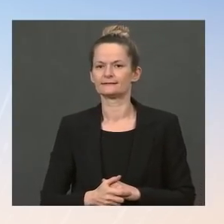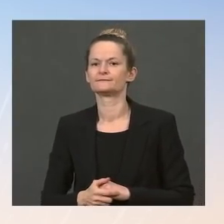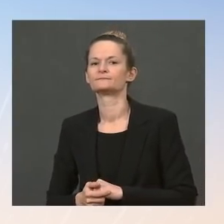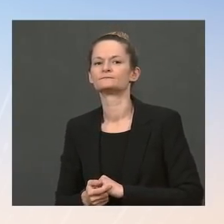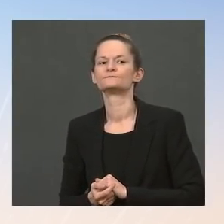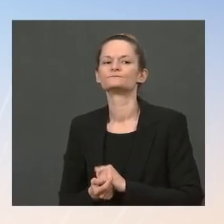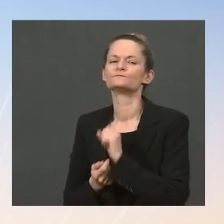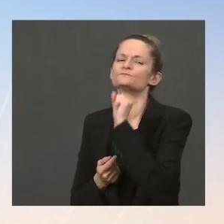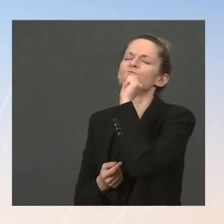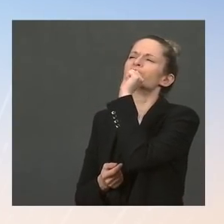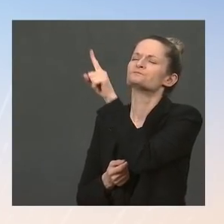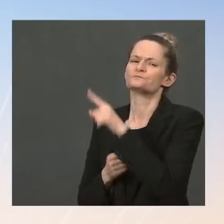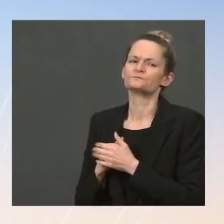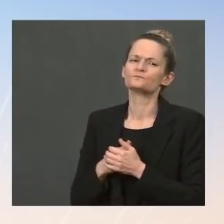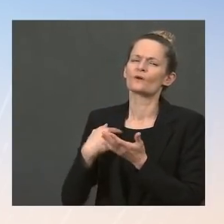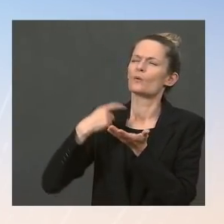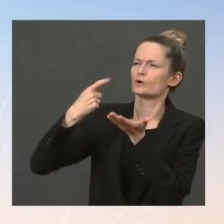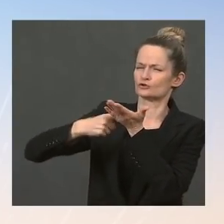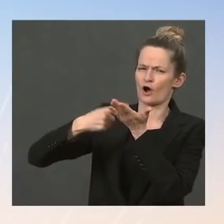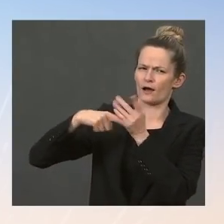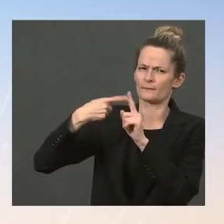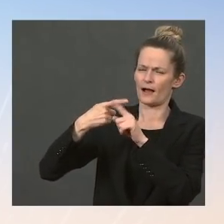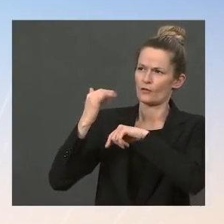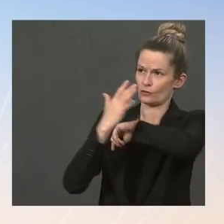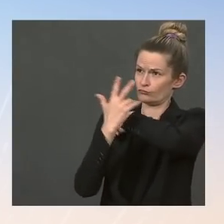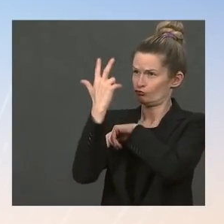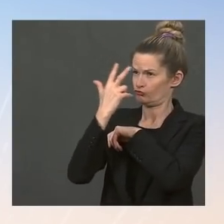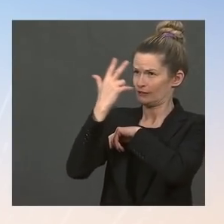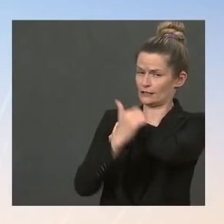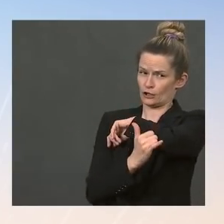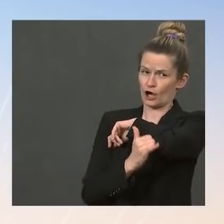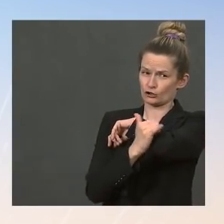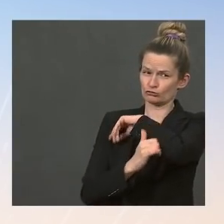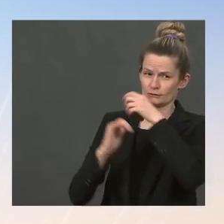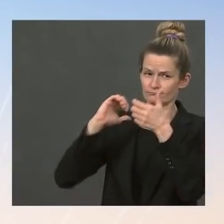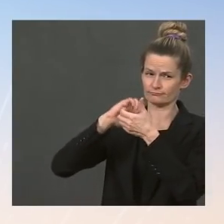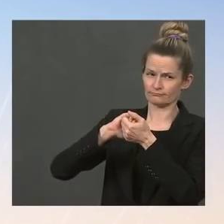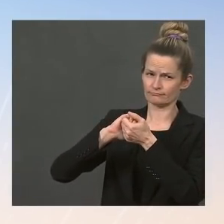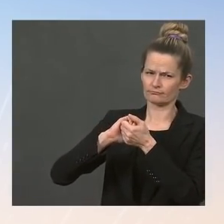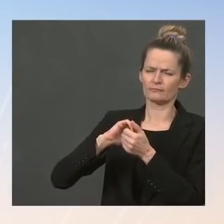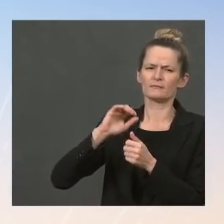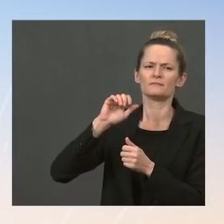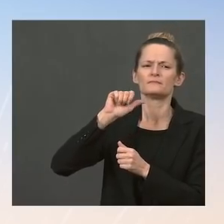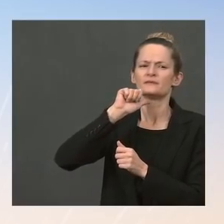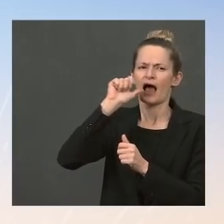officials have been pretty clear this is about China. What's the difference between what the White House is saying publicly from the podium